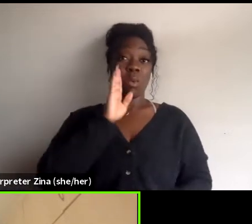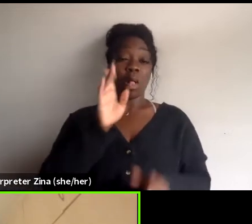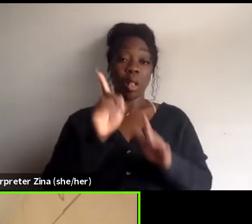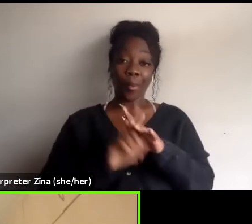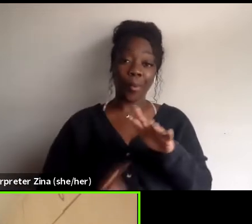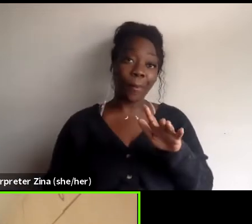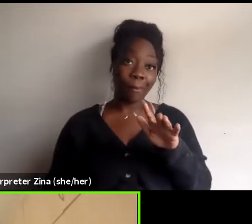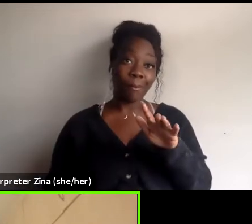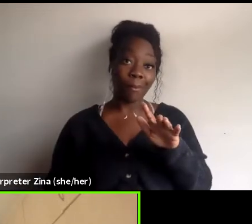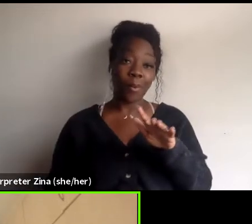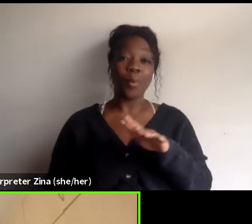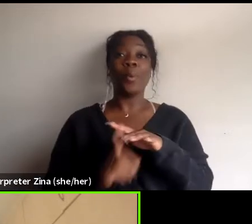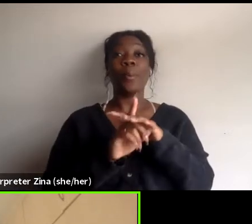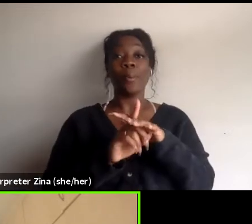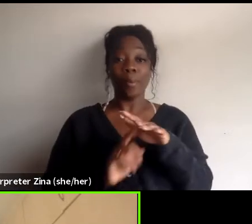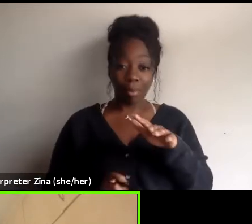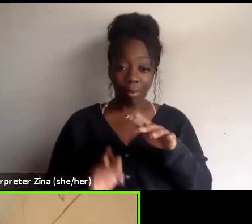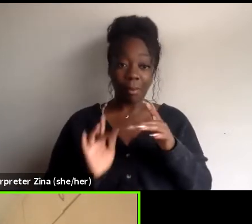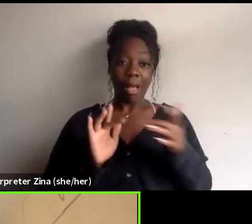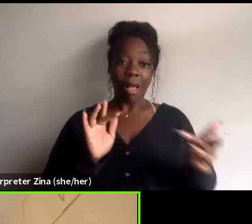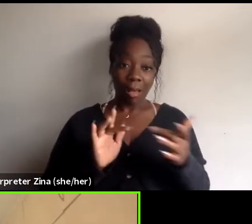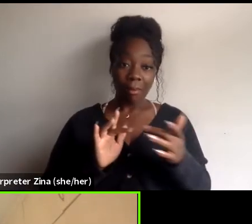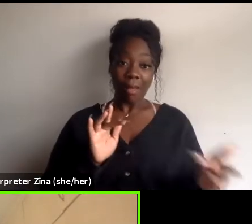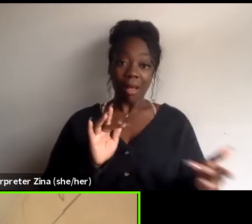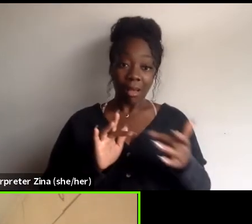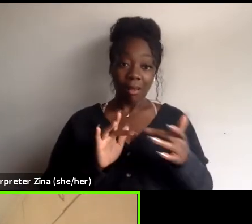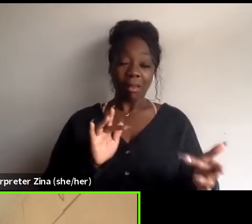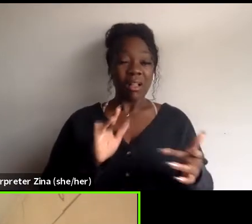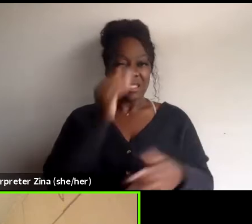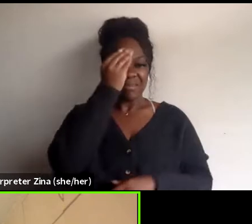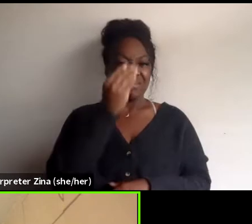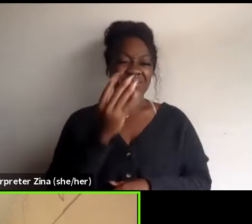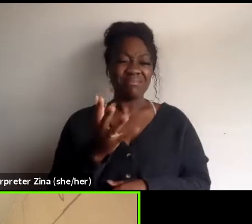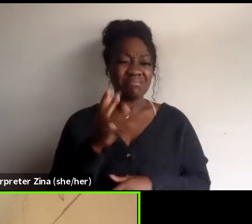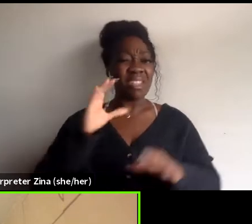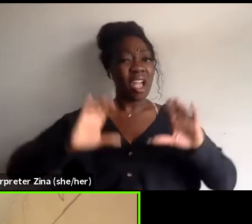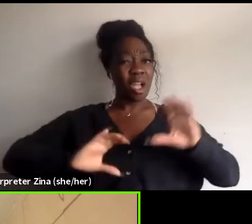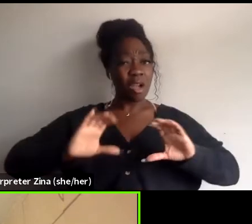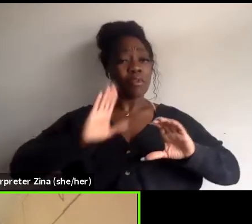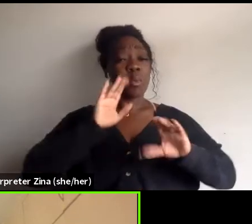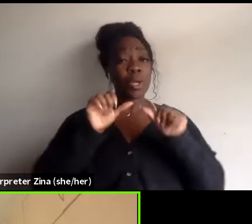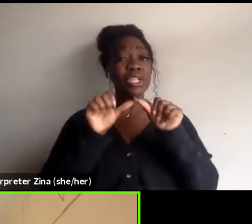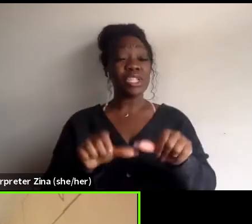but that doesn't mean the conversation will not continue, but I thought I would let you know that that's part of the challenges